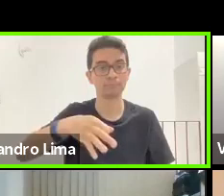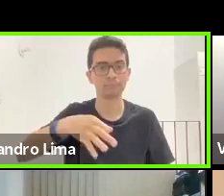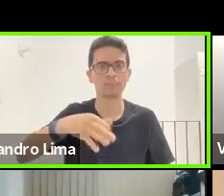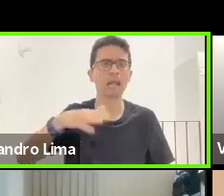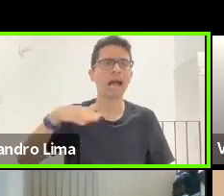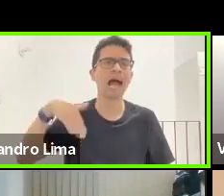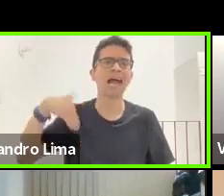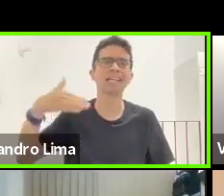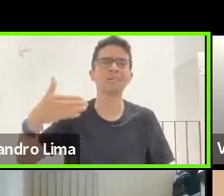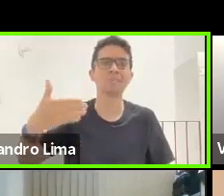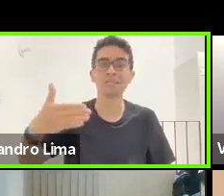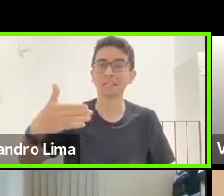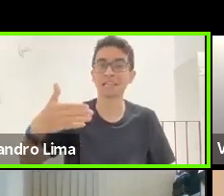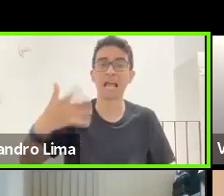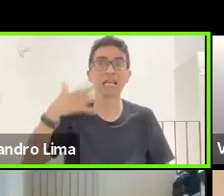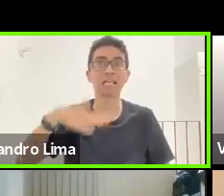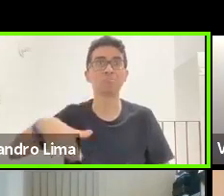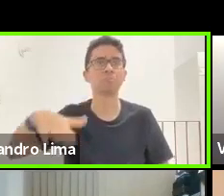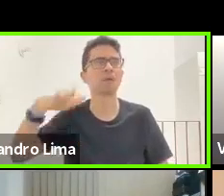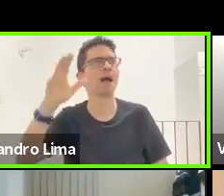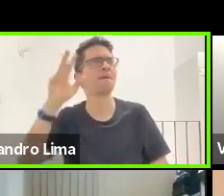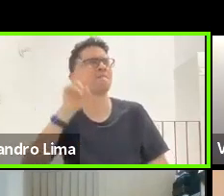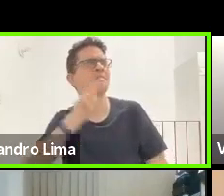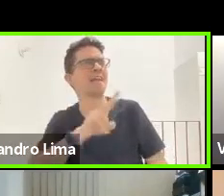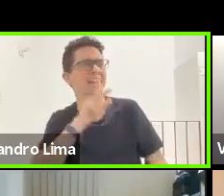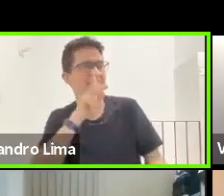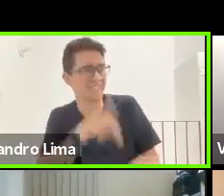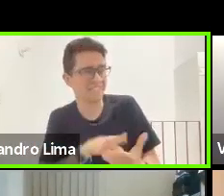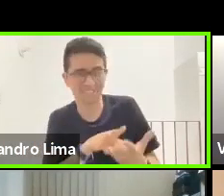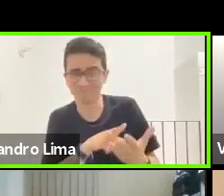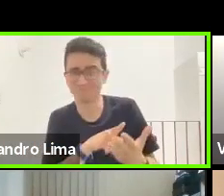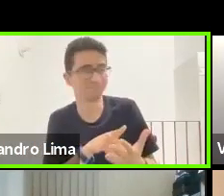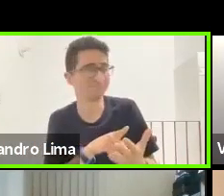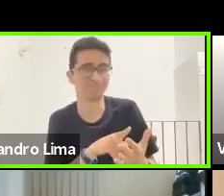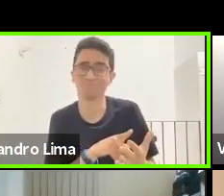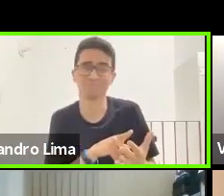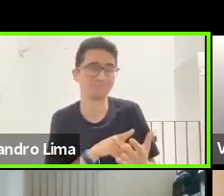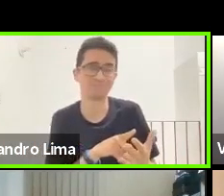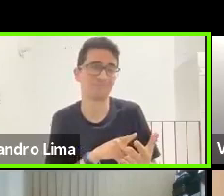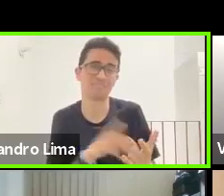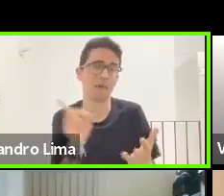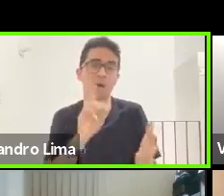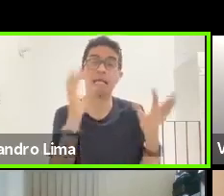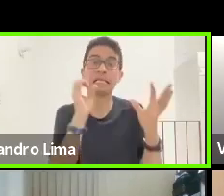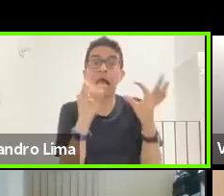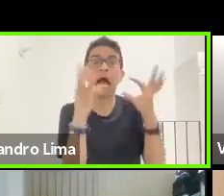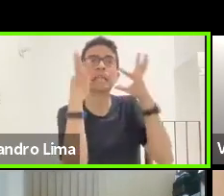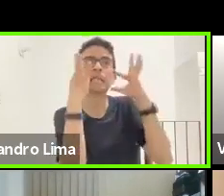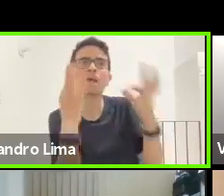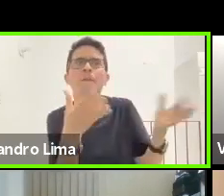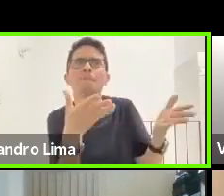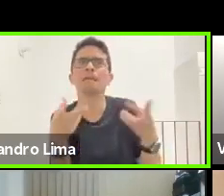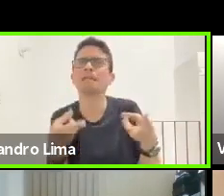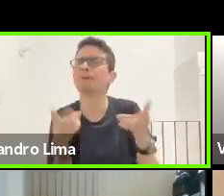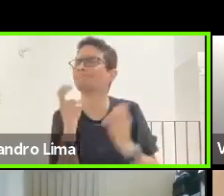that that stuff isn't true. And then, what I think then, what I think that what happens is you. become